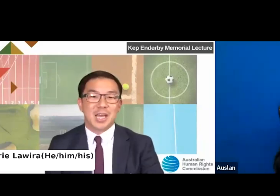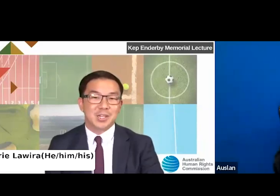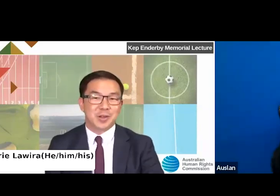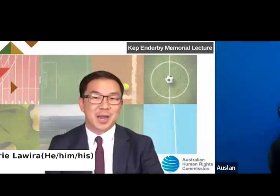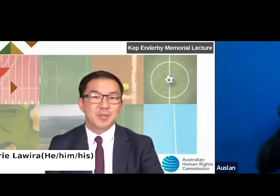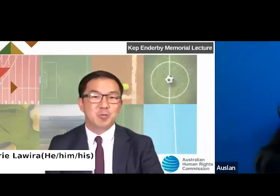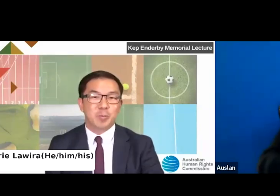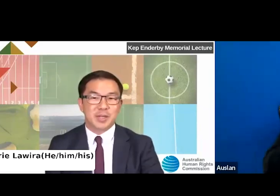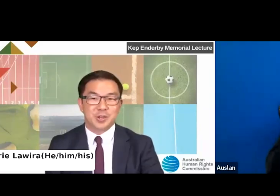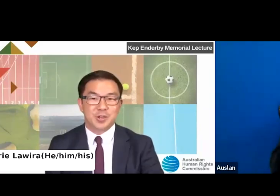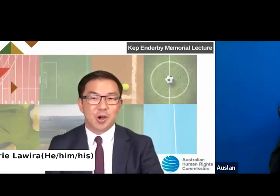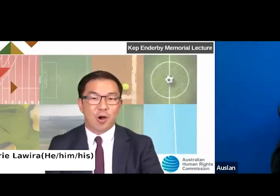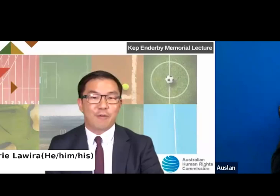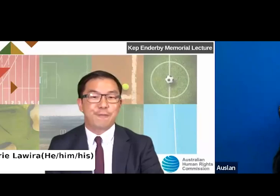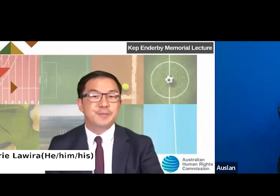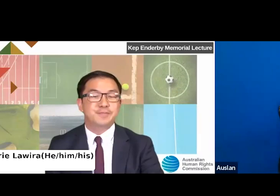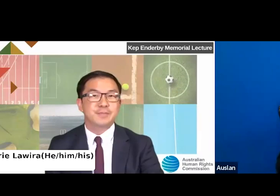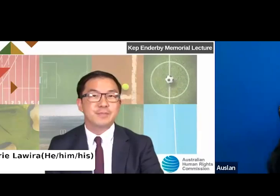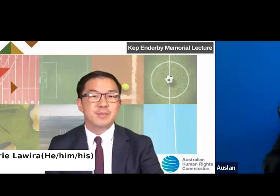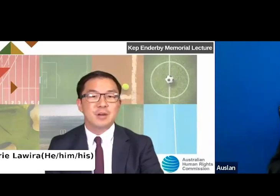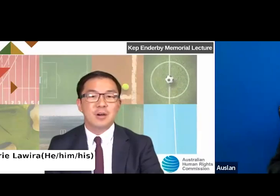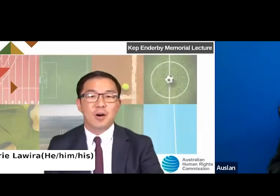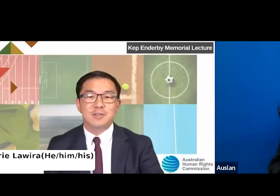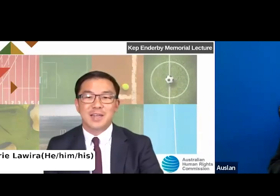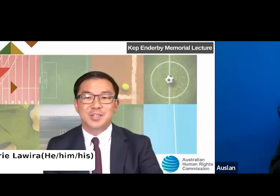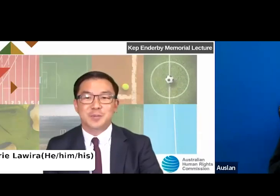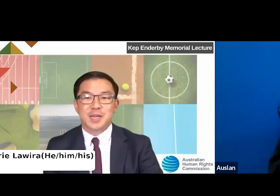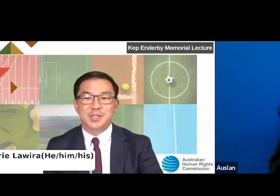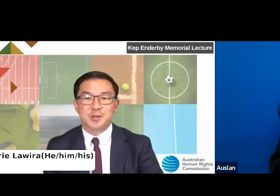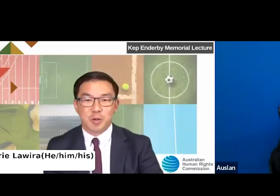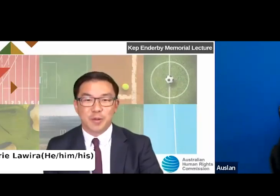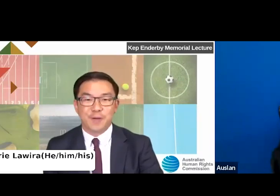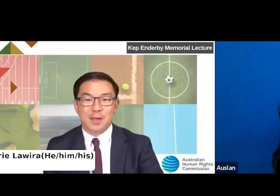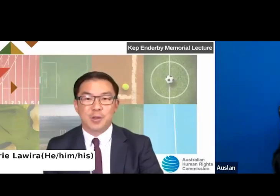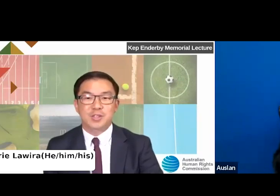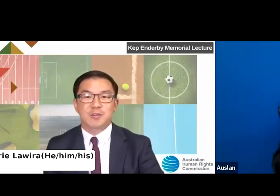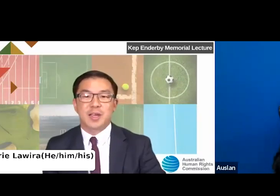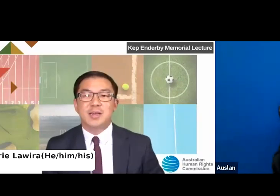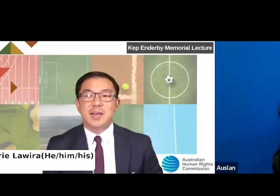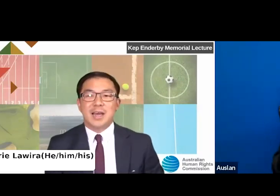and you'll cameras will be turned off. Auslan interpretation will be available on screen,